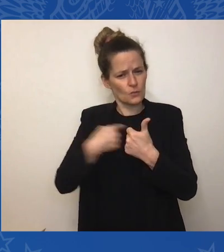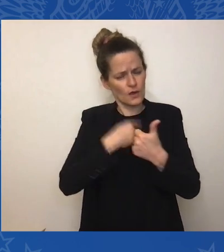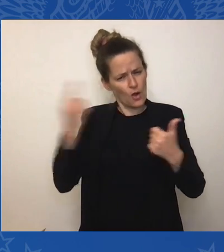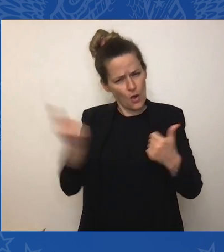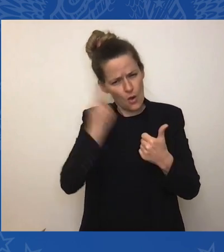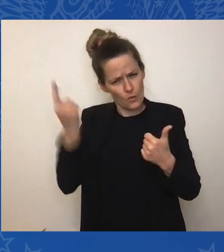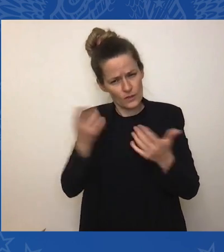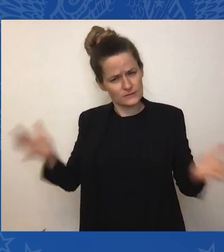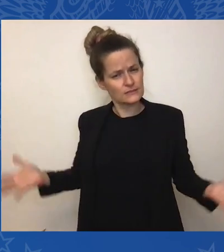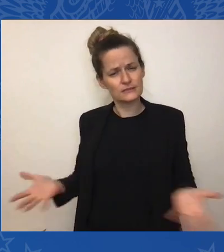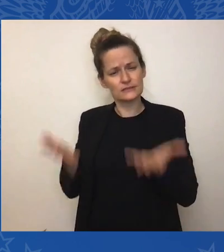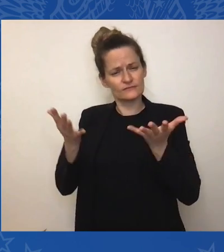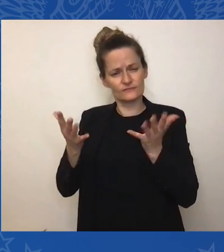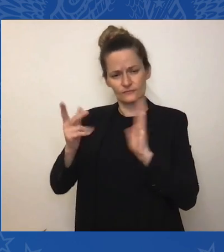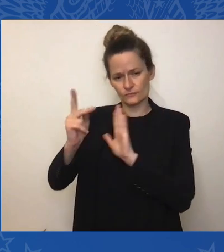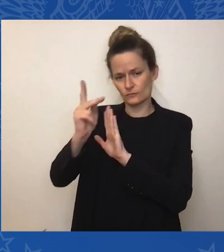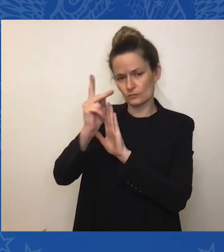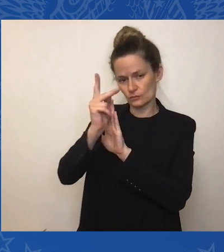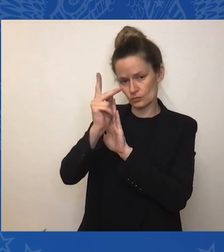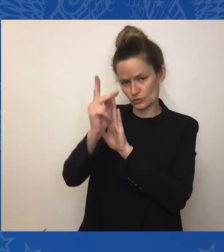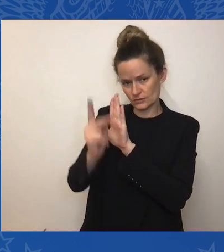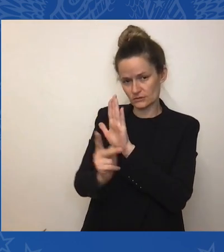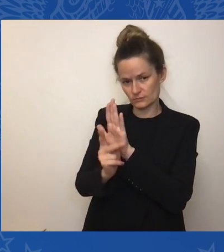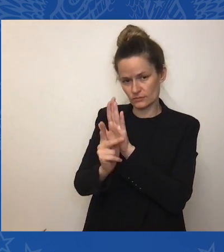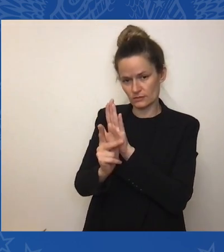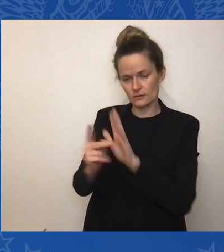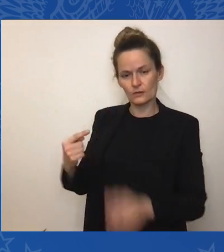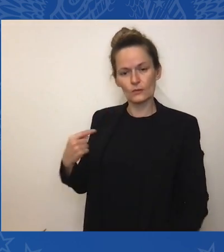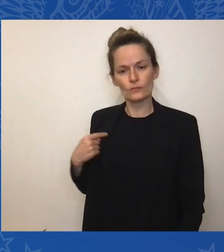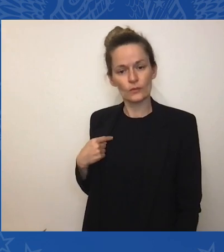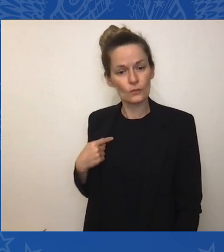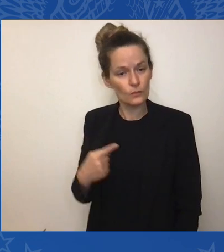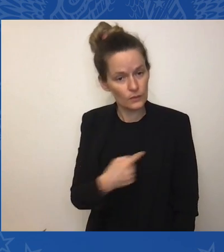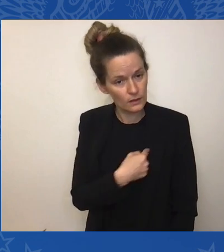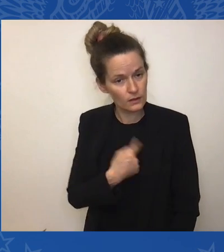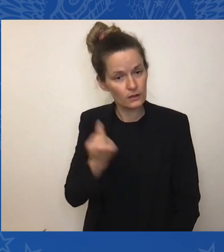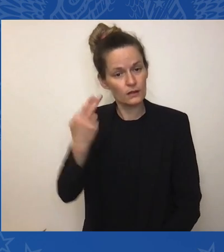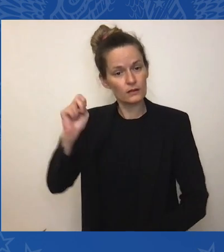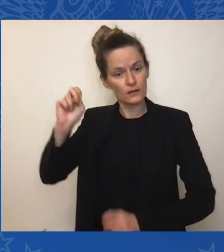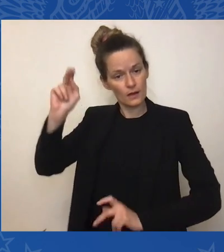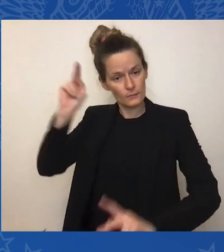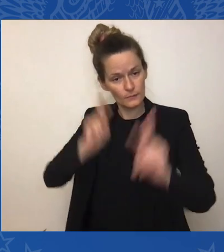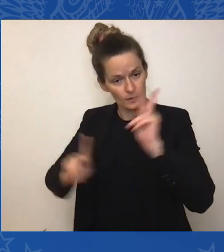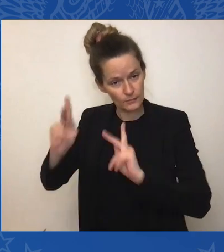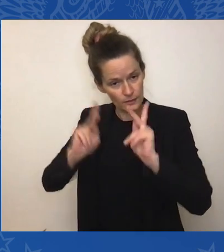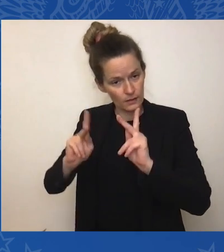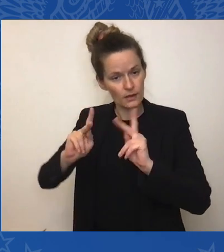freest, most prosperous nation the world has ever known. And again, that is not hyperbole, it's a fact.